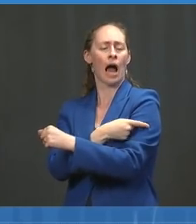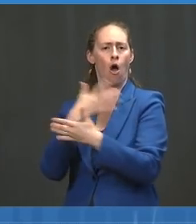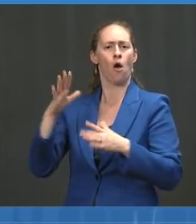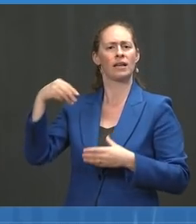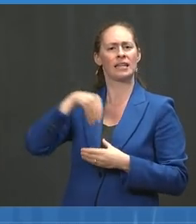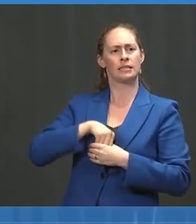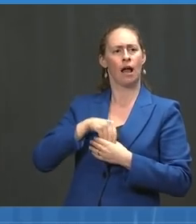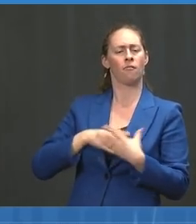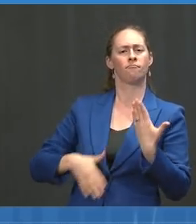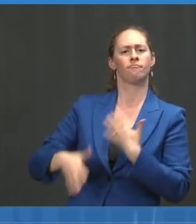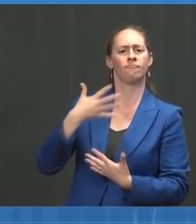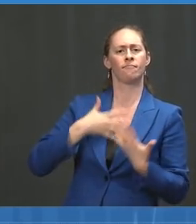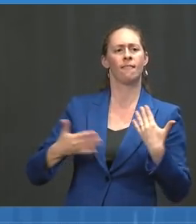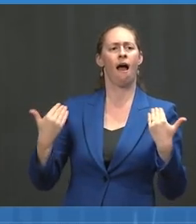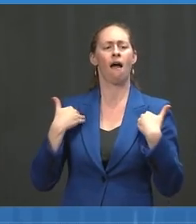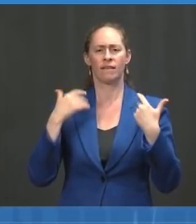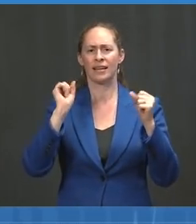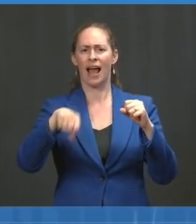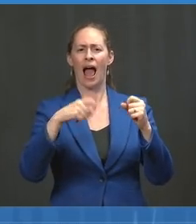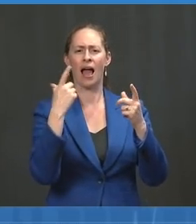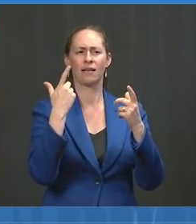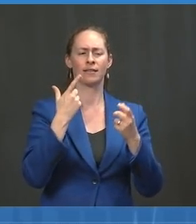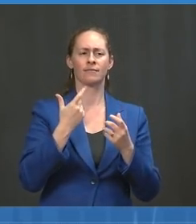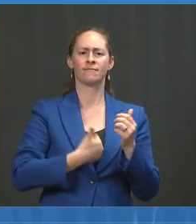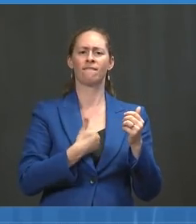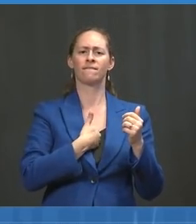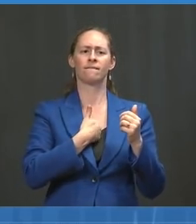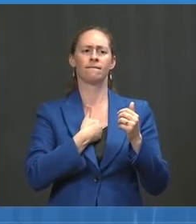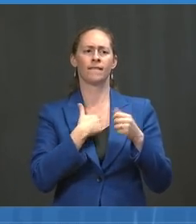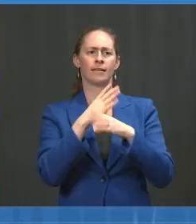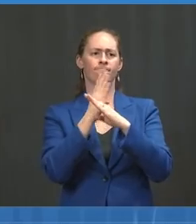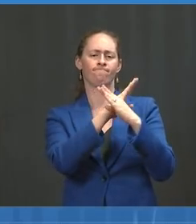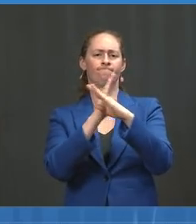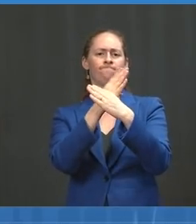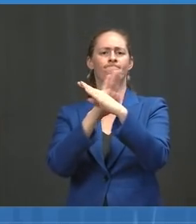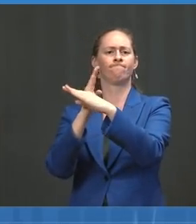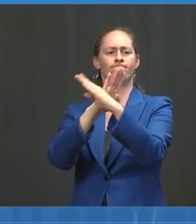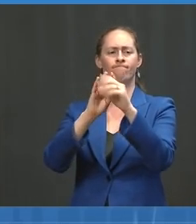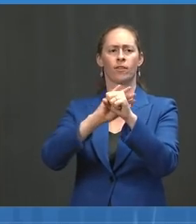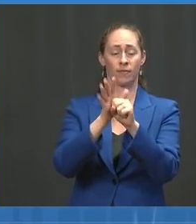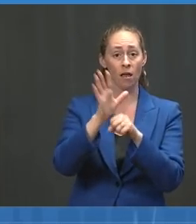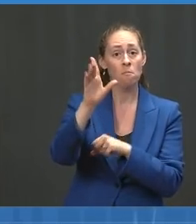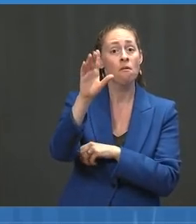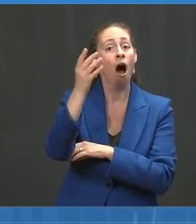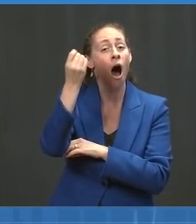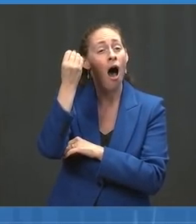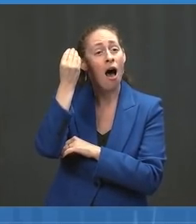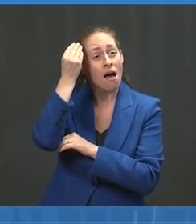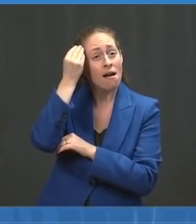However, the concentration and the affinity of those antibodies can be markedly improved